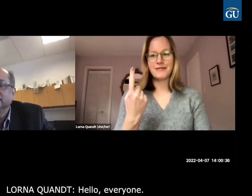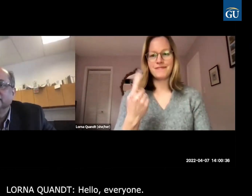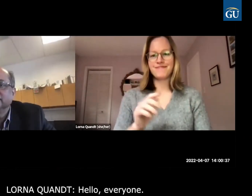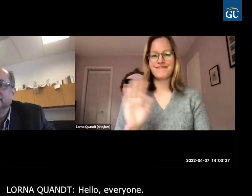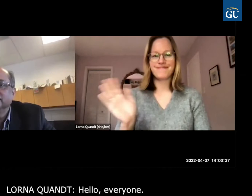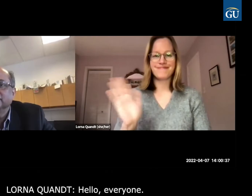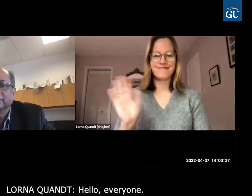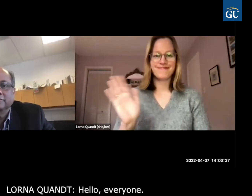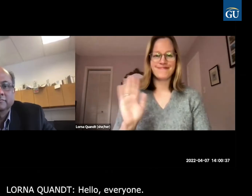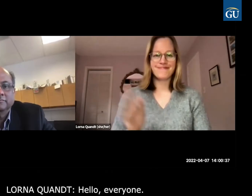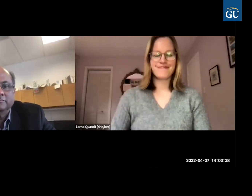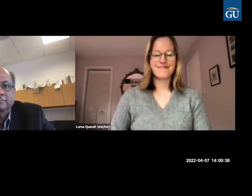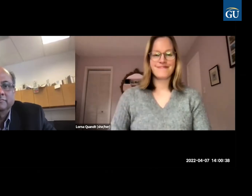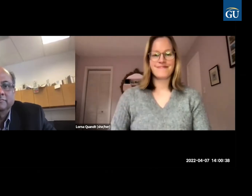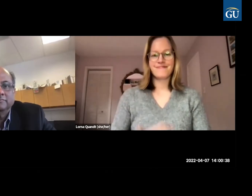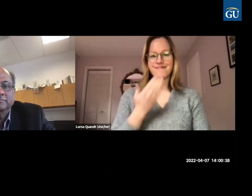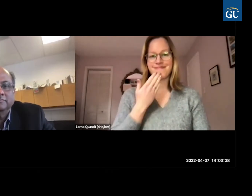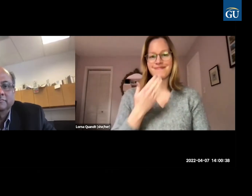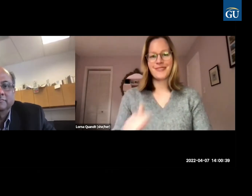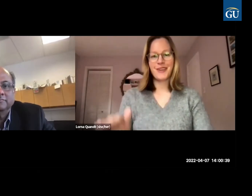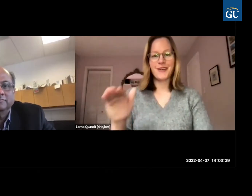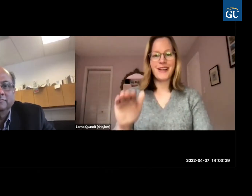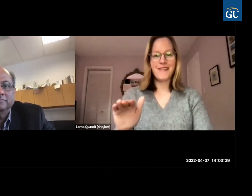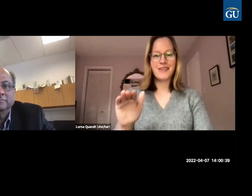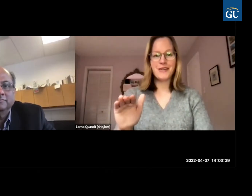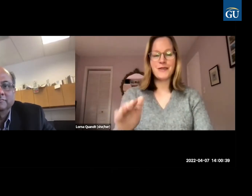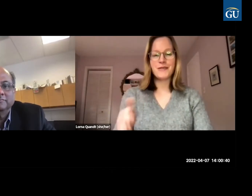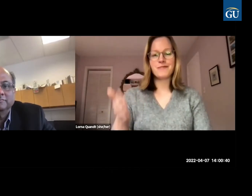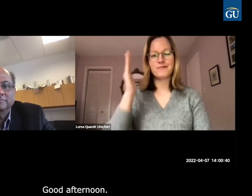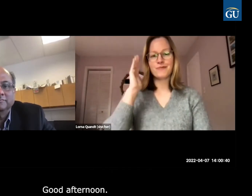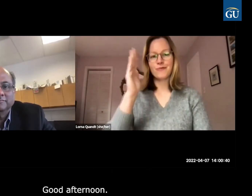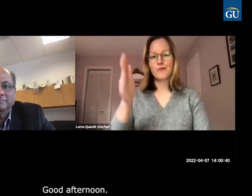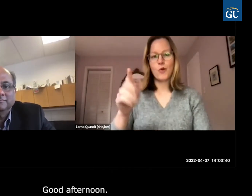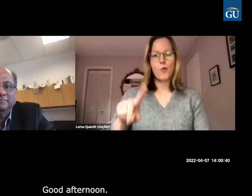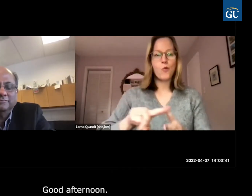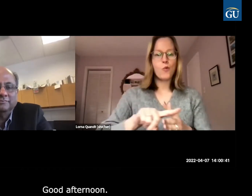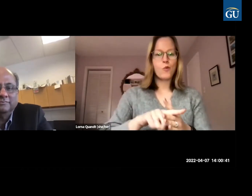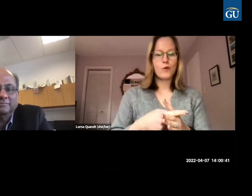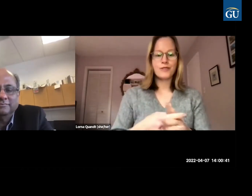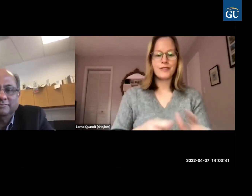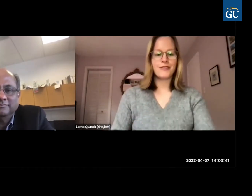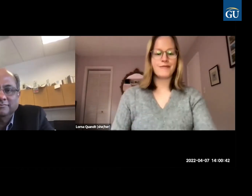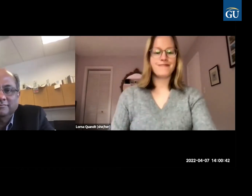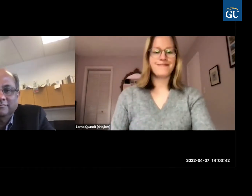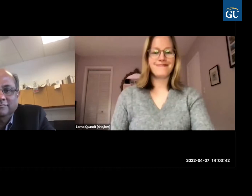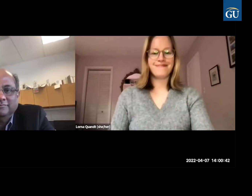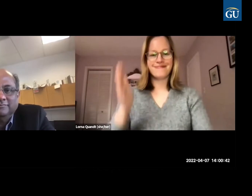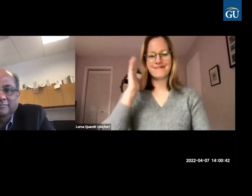hello everyone good afternoon